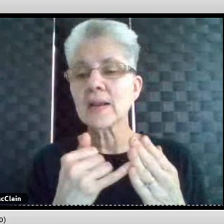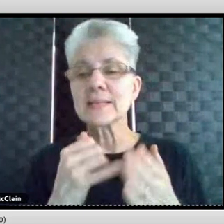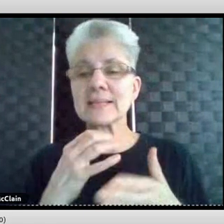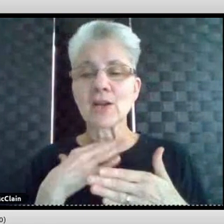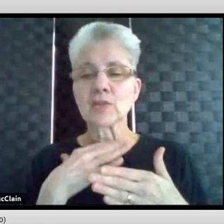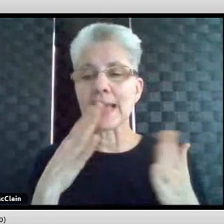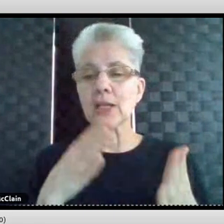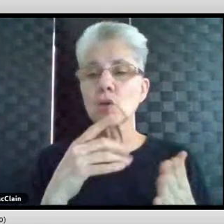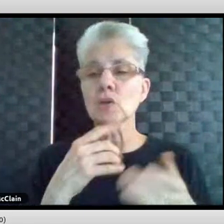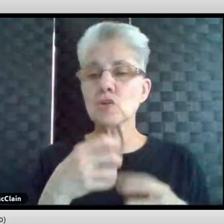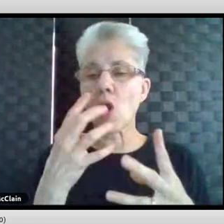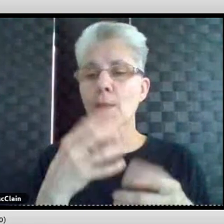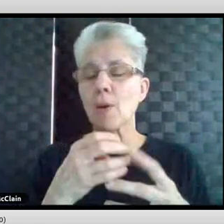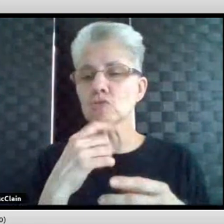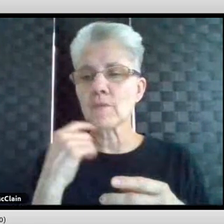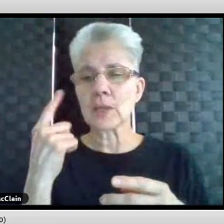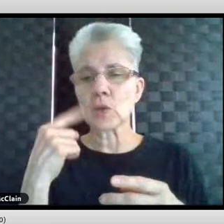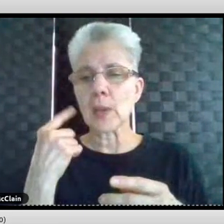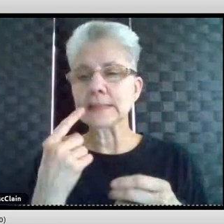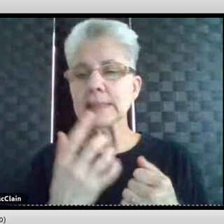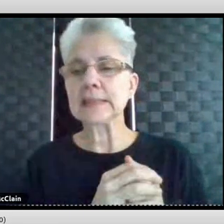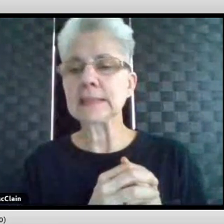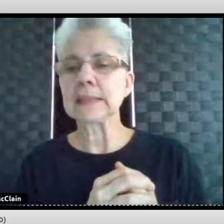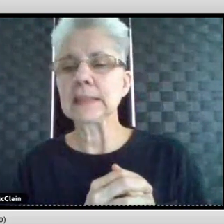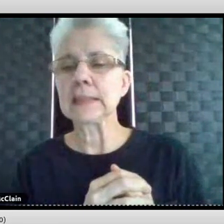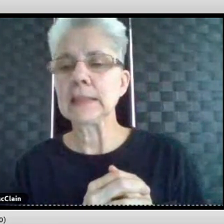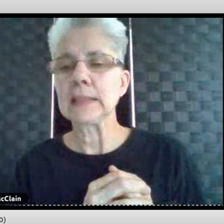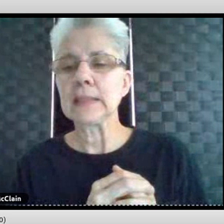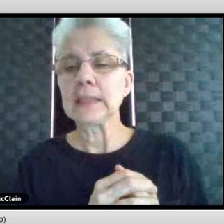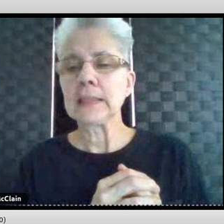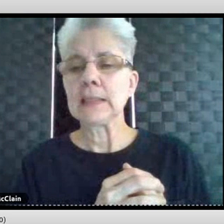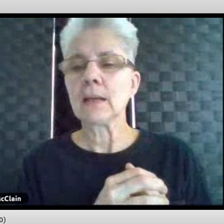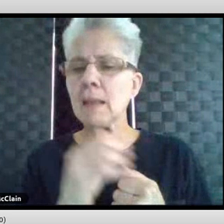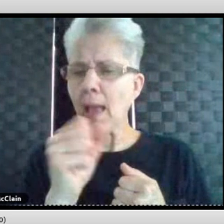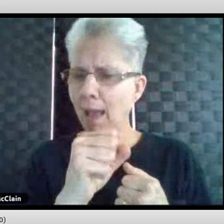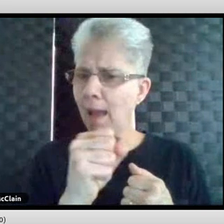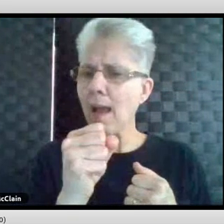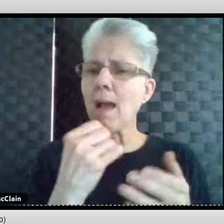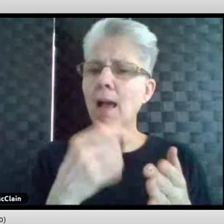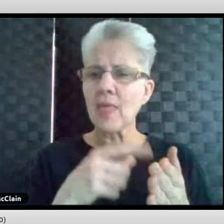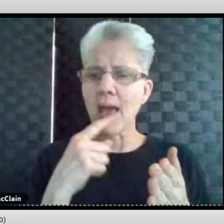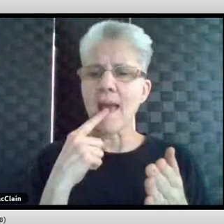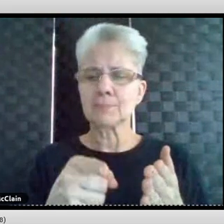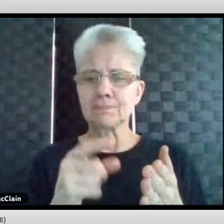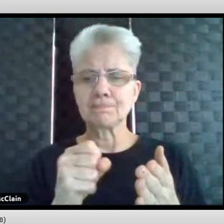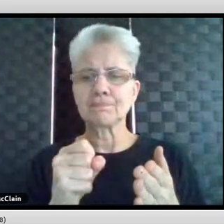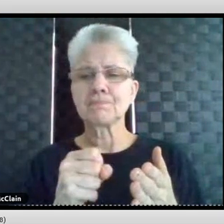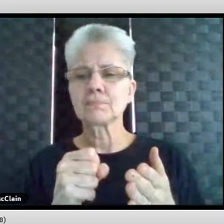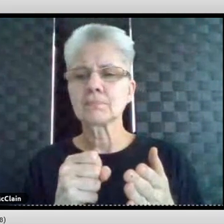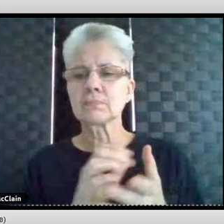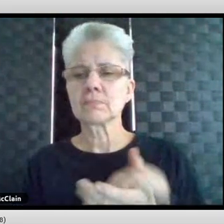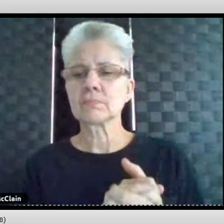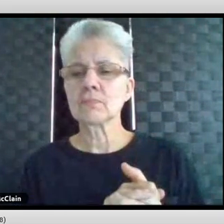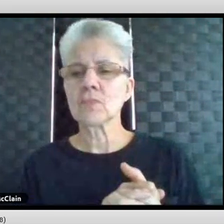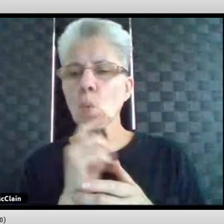That scroll bar is driving me crazy. "Artists and entertainers" -- Yeah. Gosh, you really don't think of them